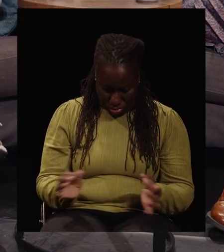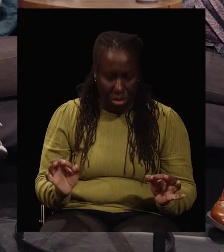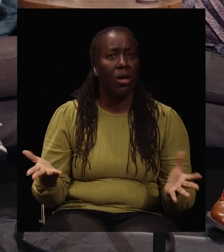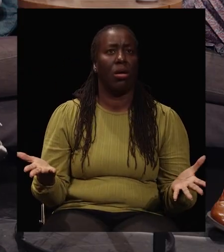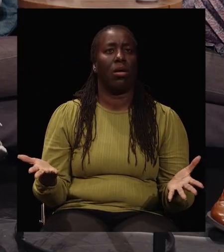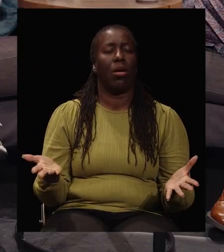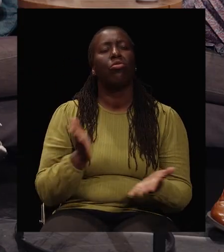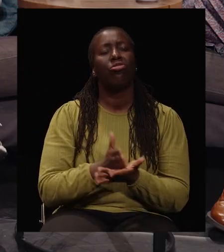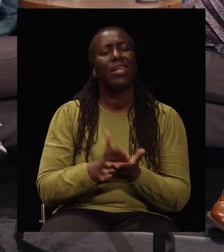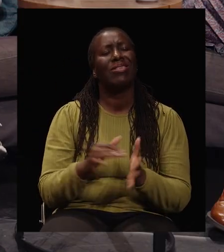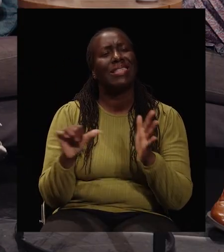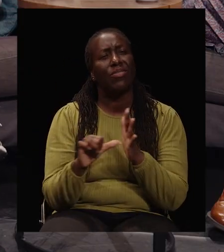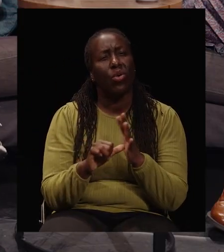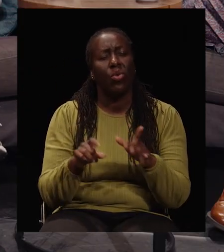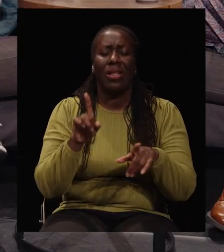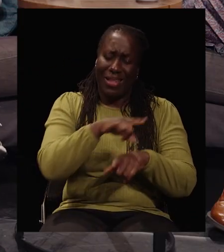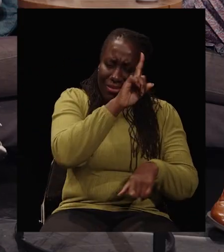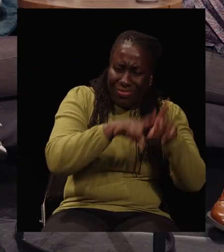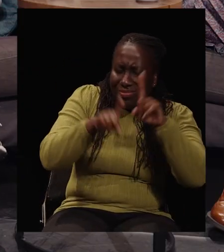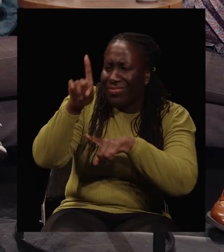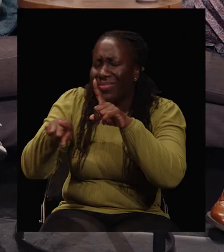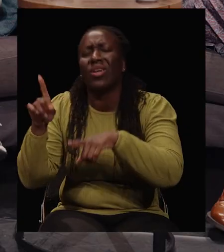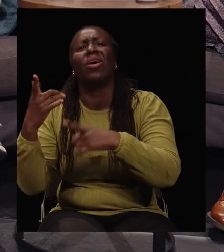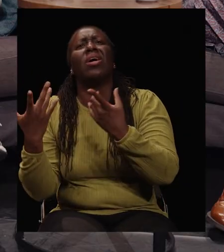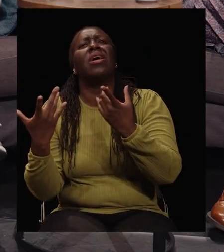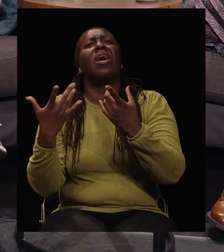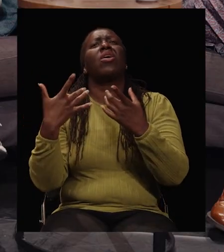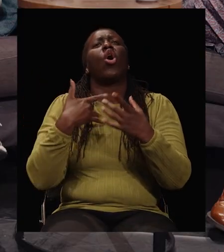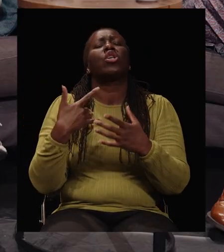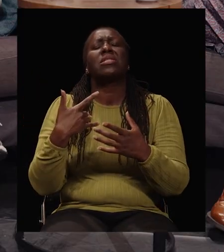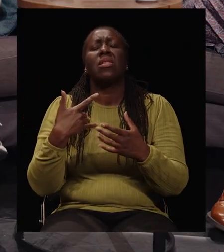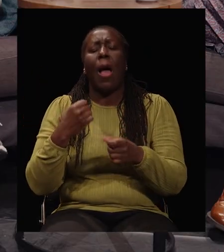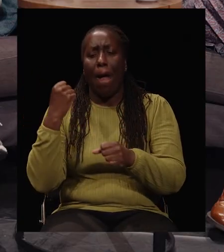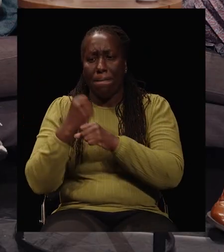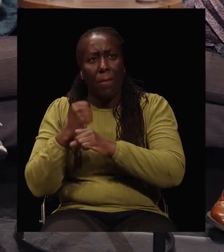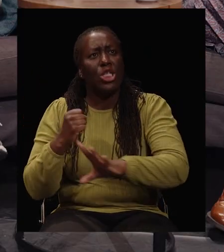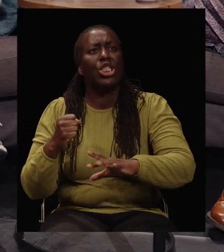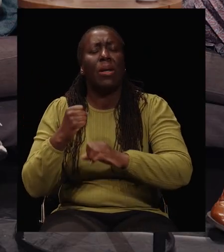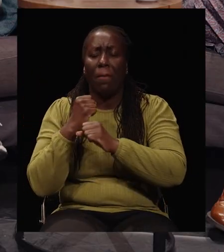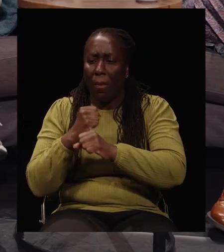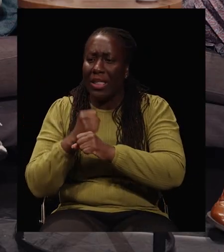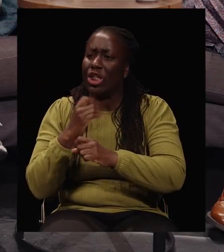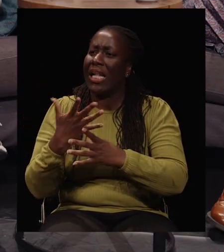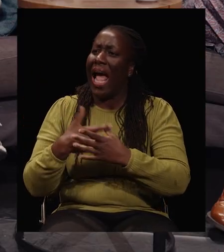And there's a real variation across them. So like publishing has really great data on why they're problematic.